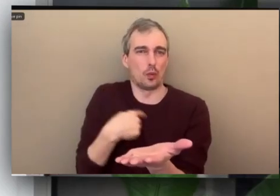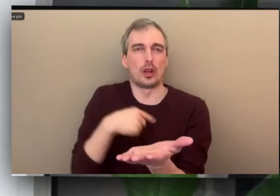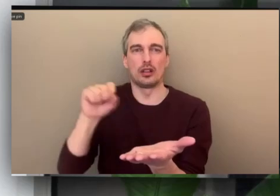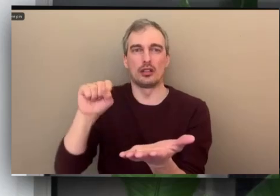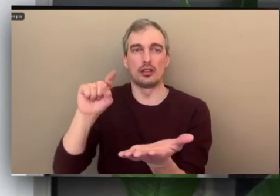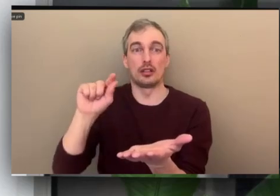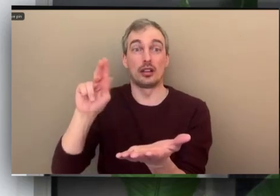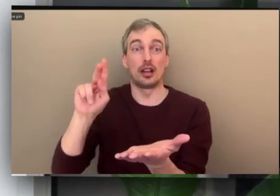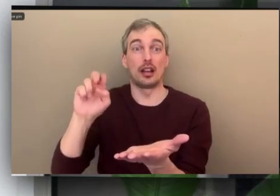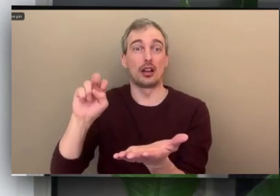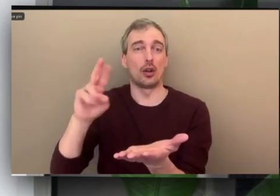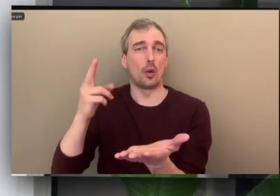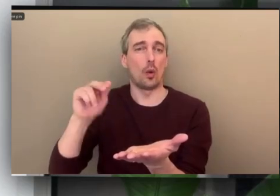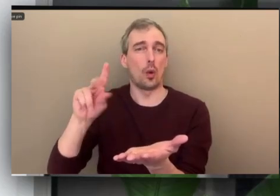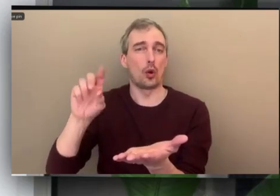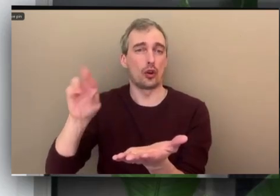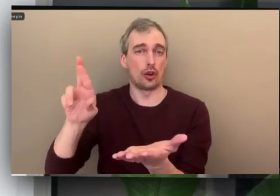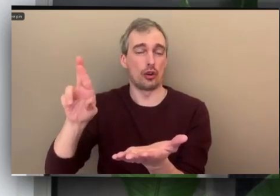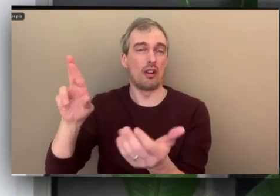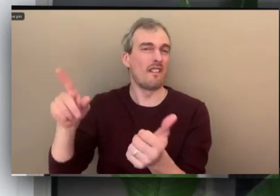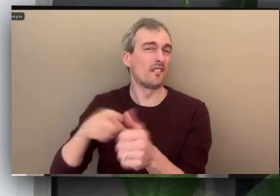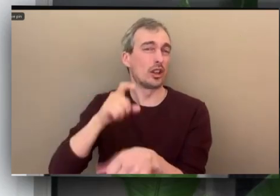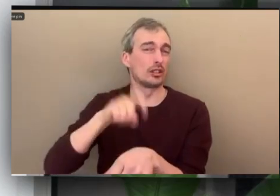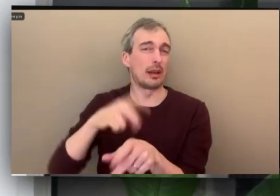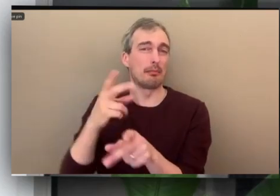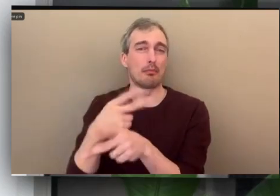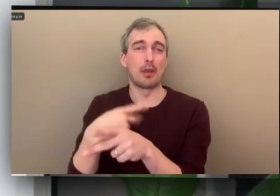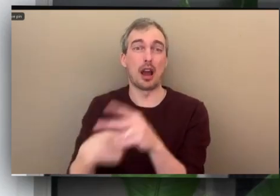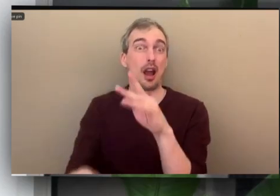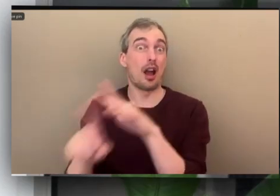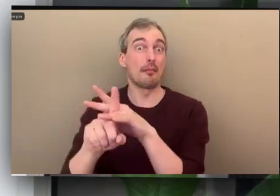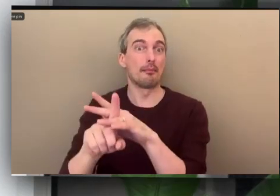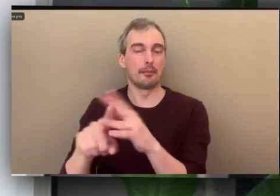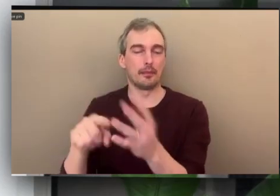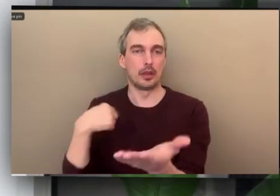That's got a UI impact. We need to be involved. And when...